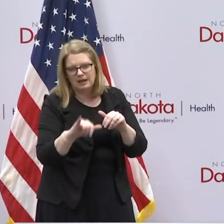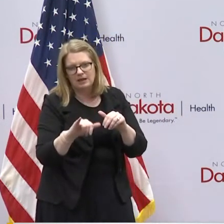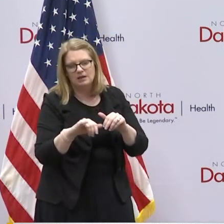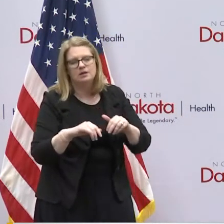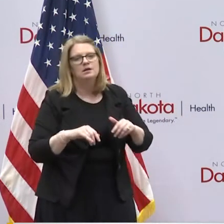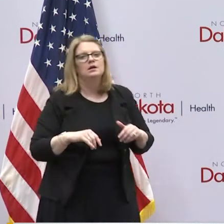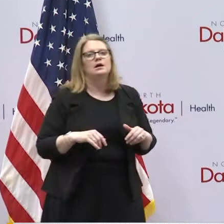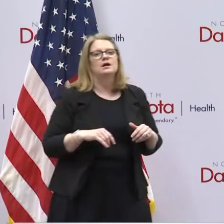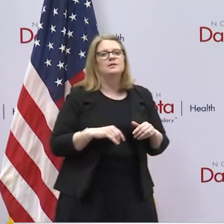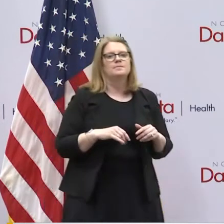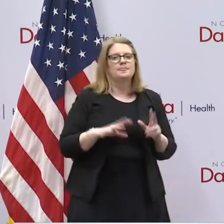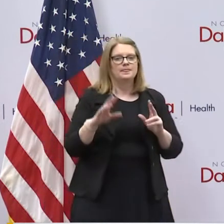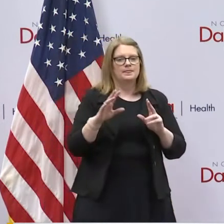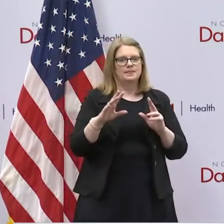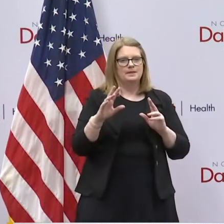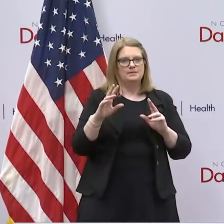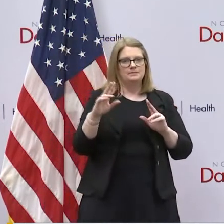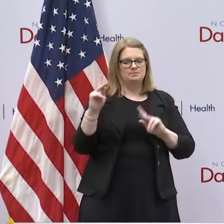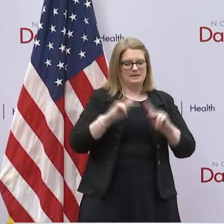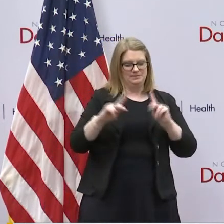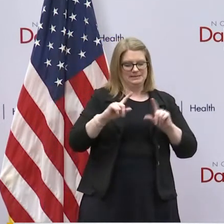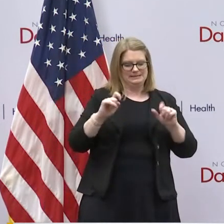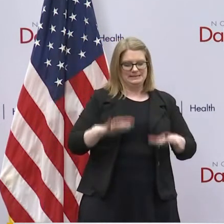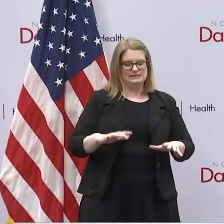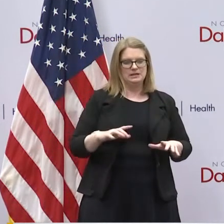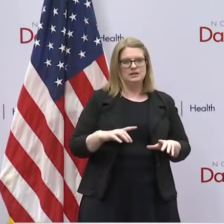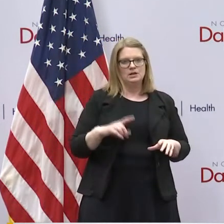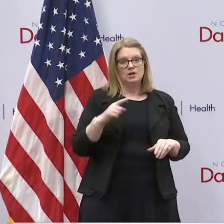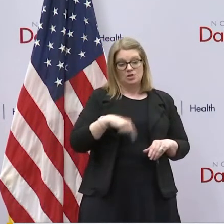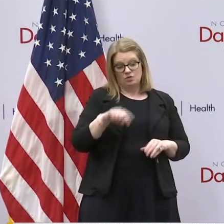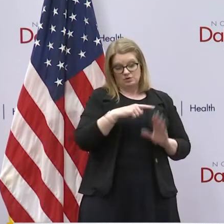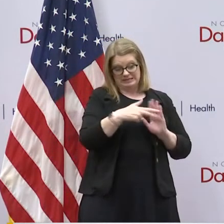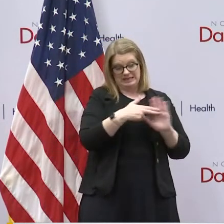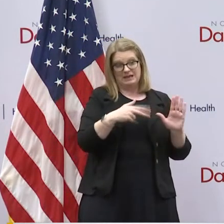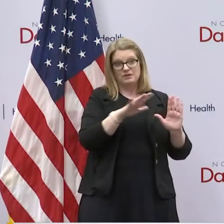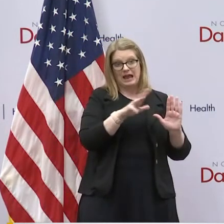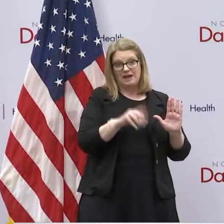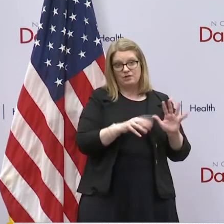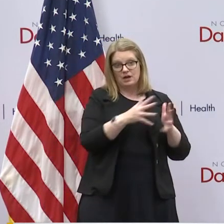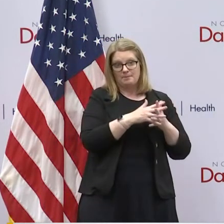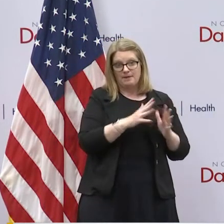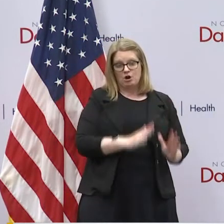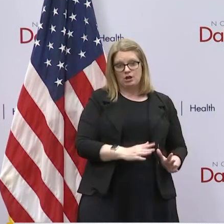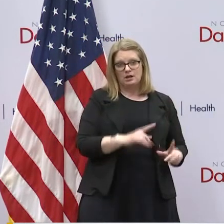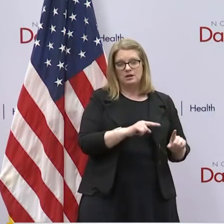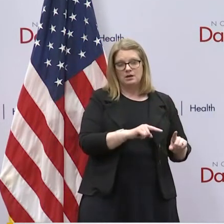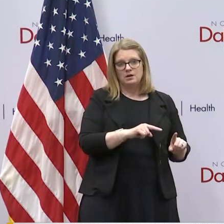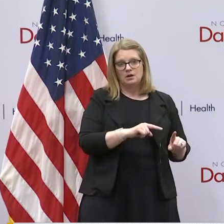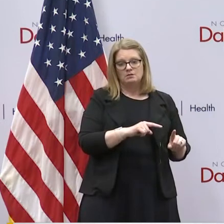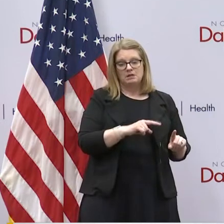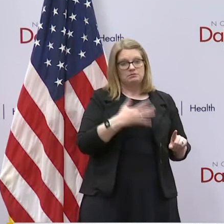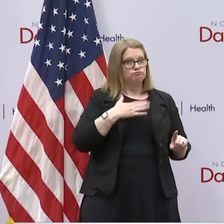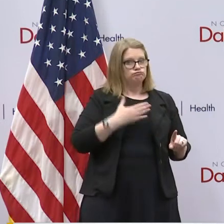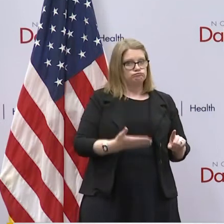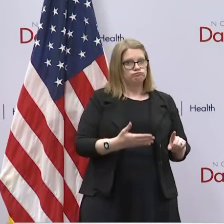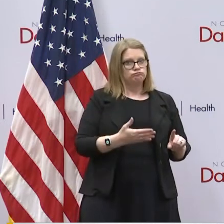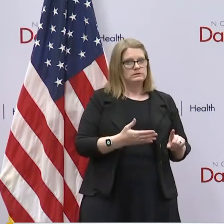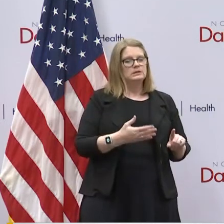THAN NONMINORITY POPULATIONS. AND BY TEST FREQUENCIES ALONE,